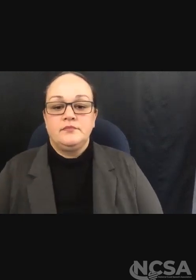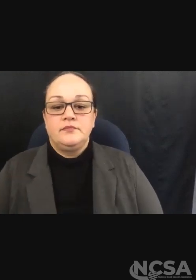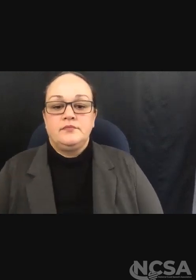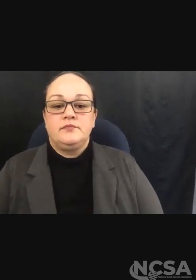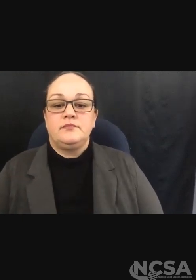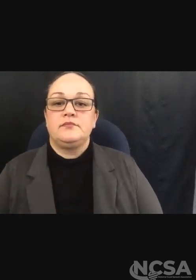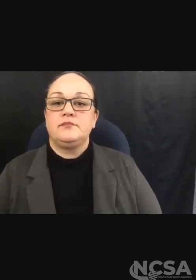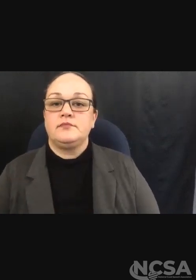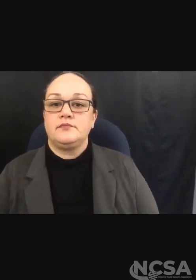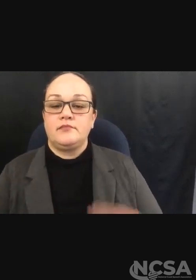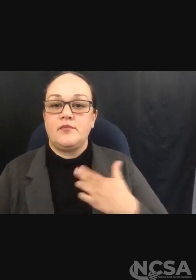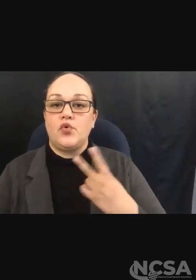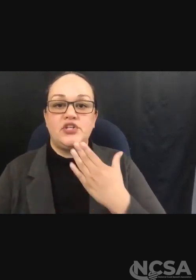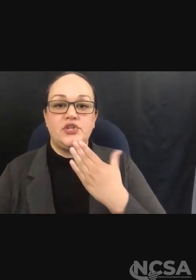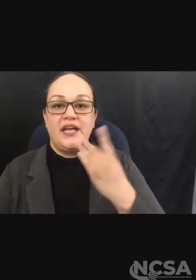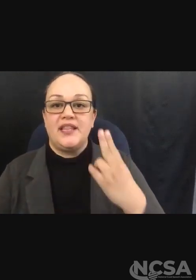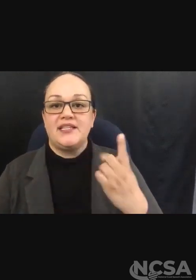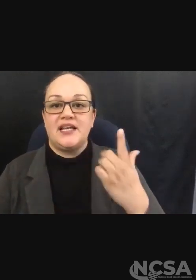Donna: So I'm gonna end the slide show for me too so that I can see. Scott: Okay